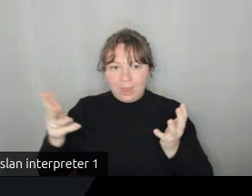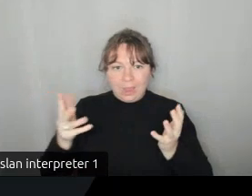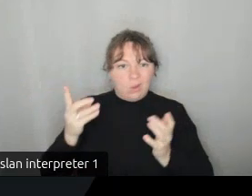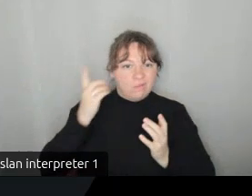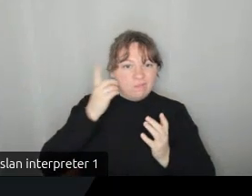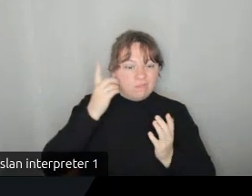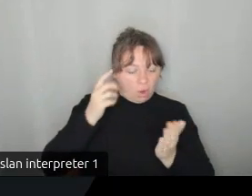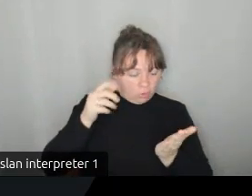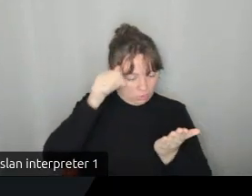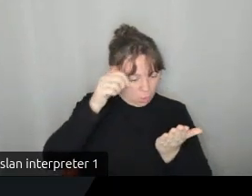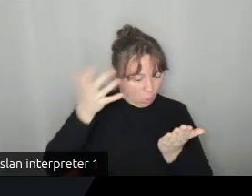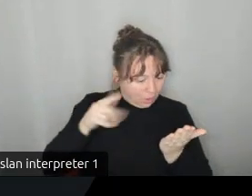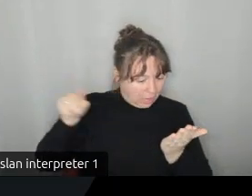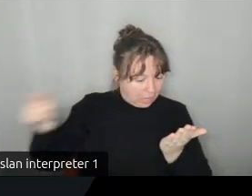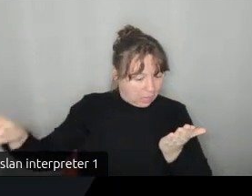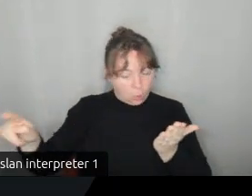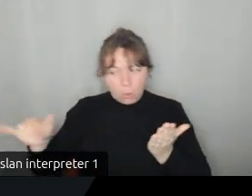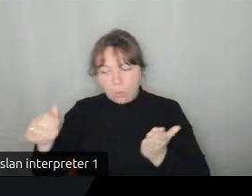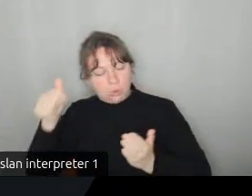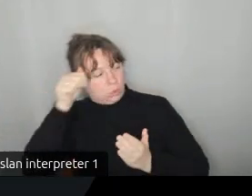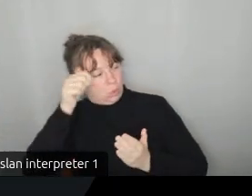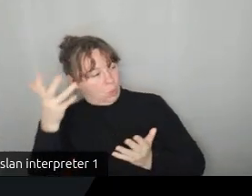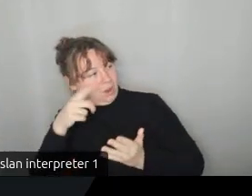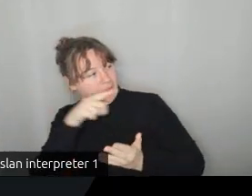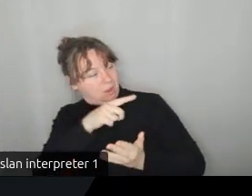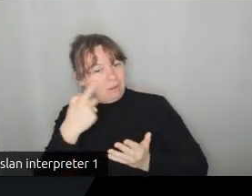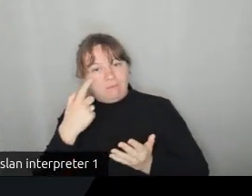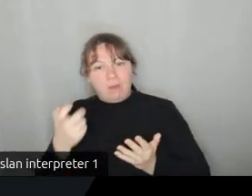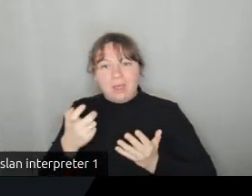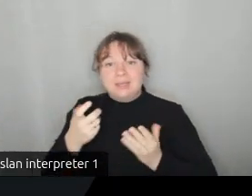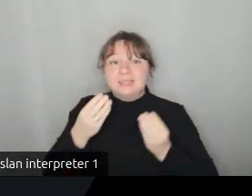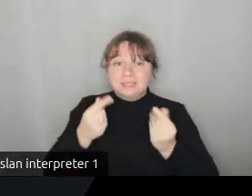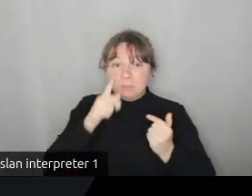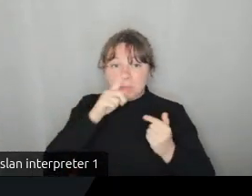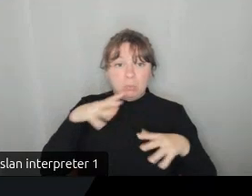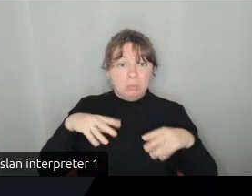agree to it but don't feel like they can say no. That can then be a reason to include this but it